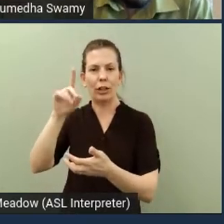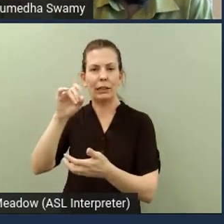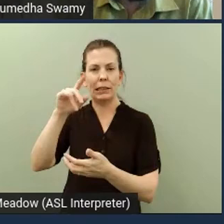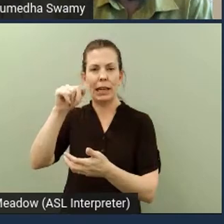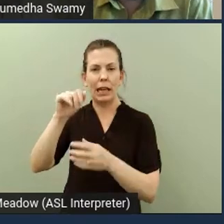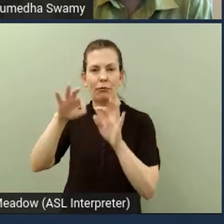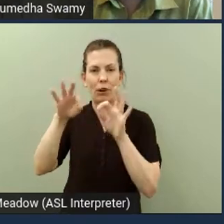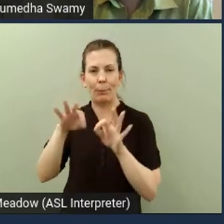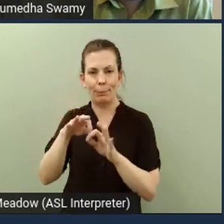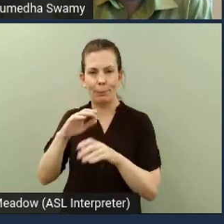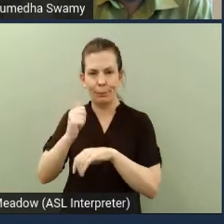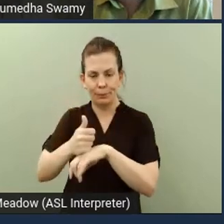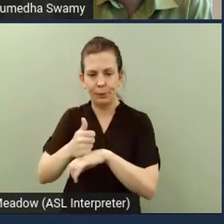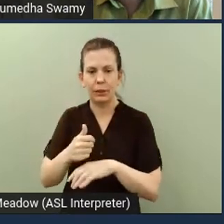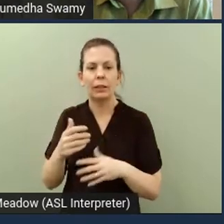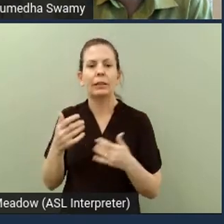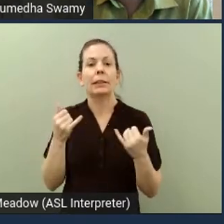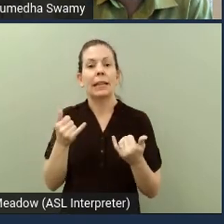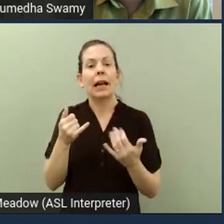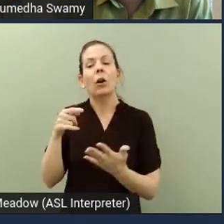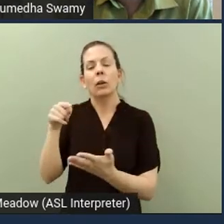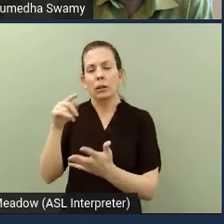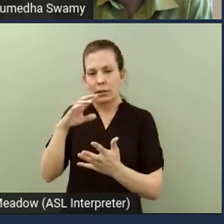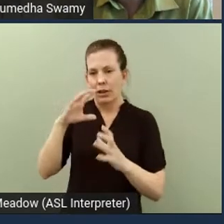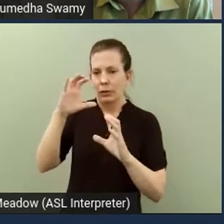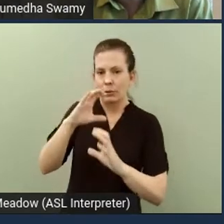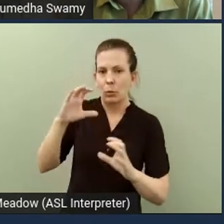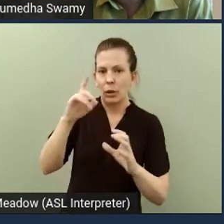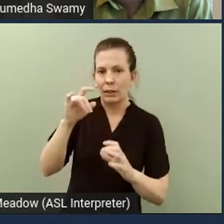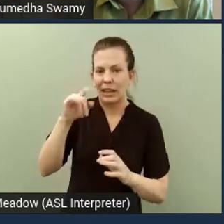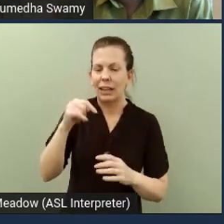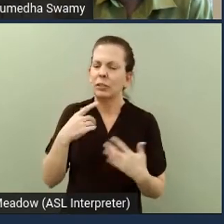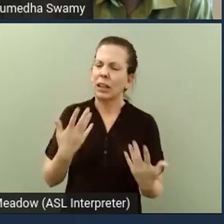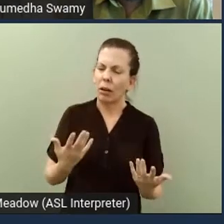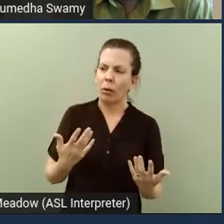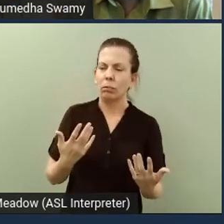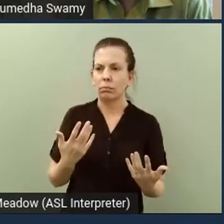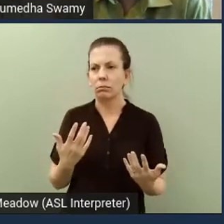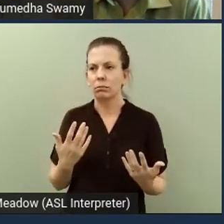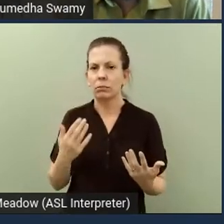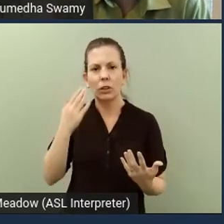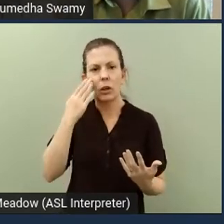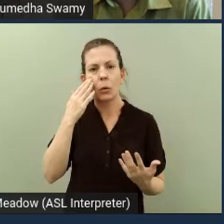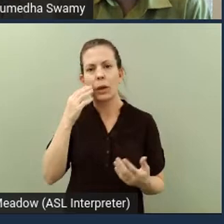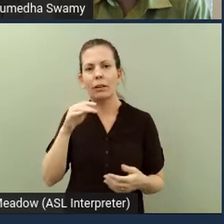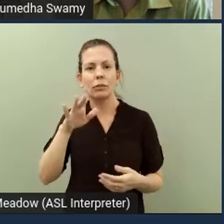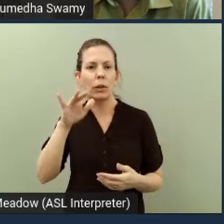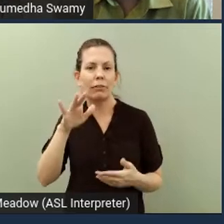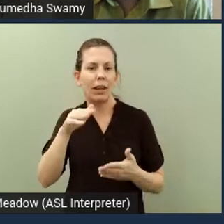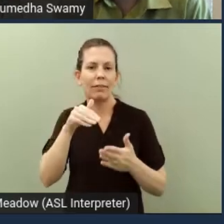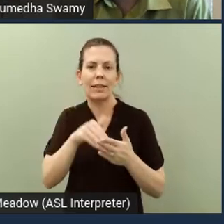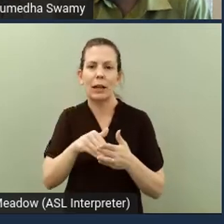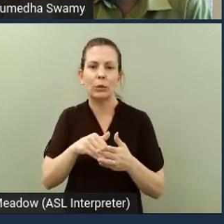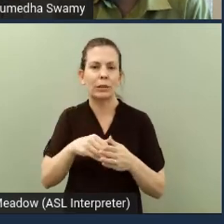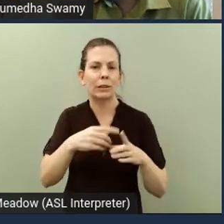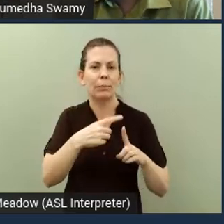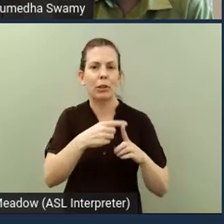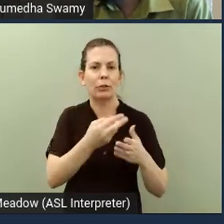We got this movie reviews and we explored the data and we said, hey, you know what, there are 25,000 positive reviews, 25,000 negative.